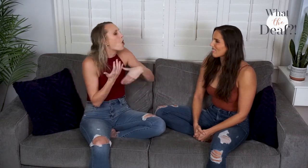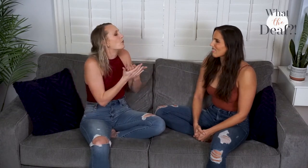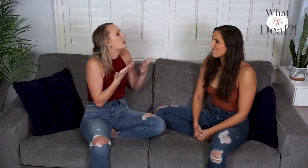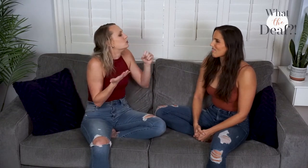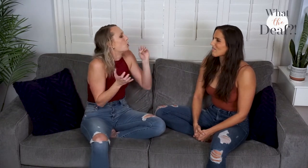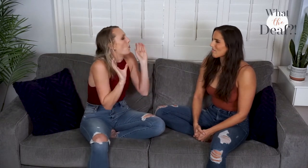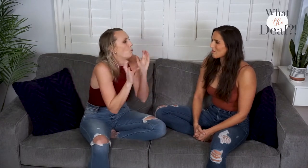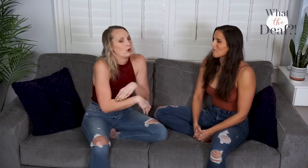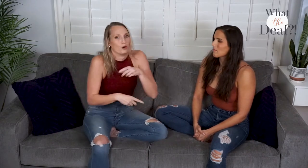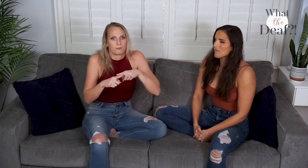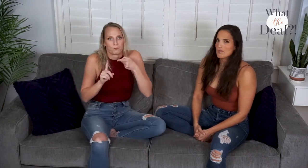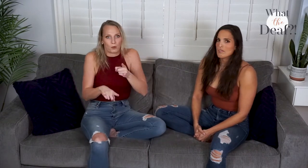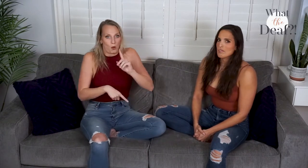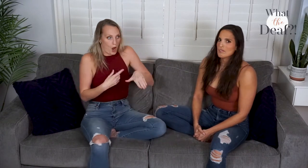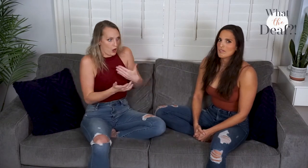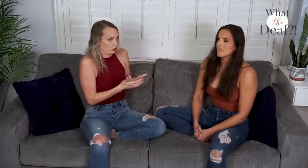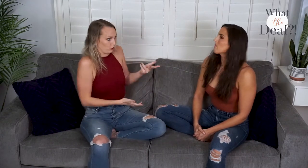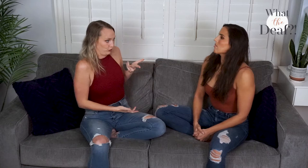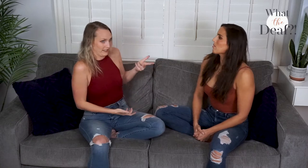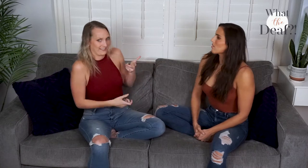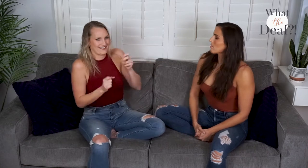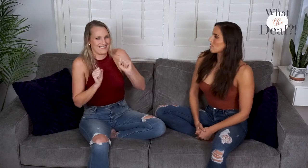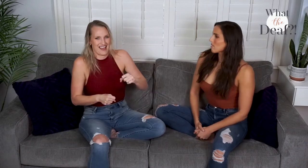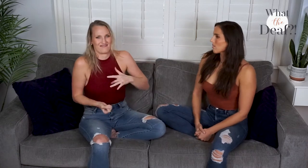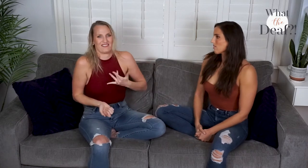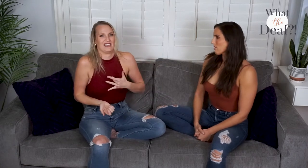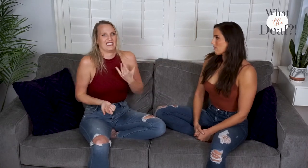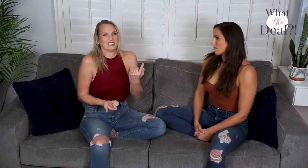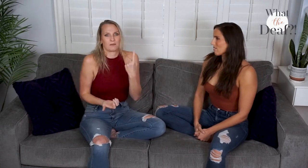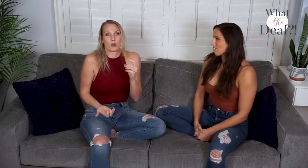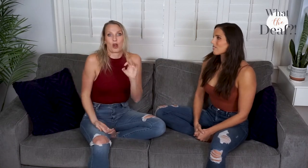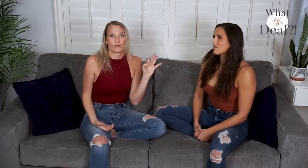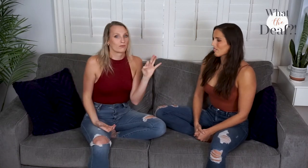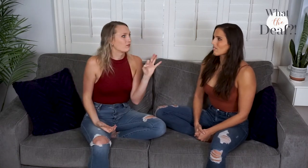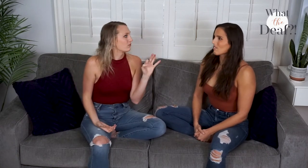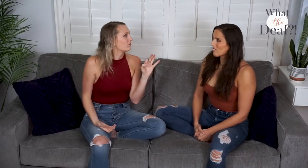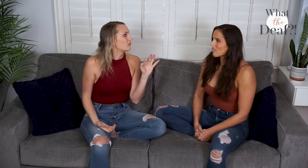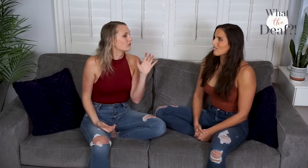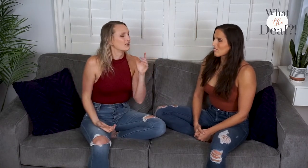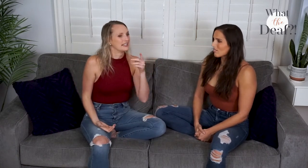And the whole thing was just so weird and all three of us felt like something was off.